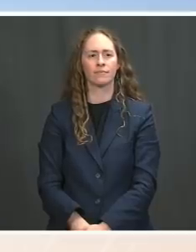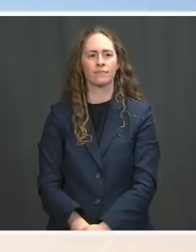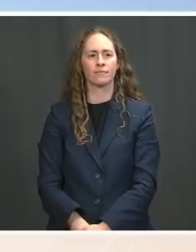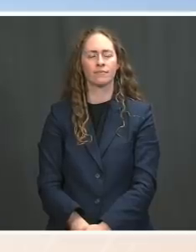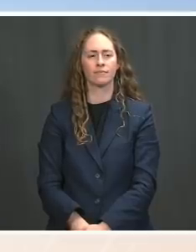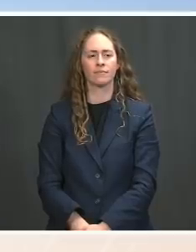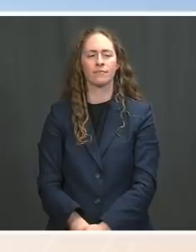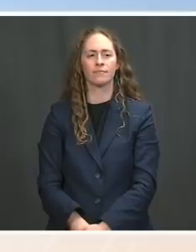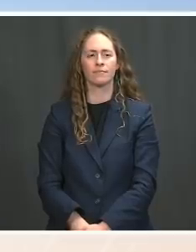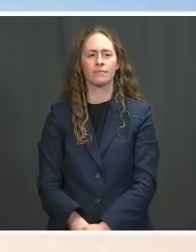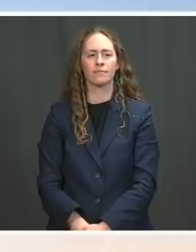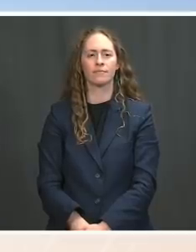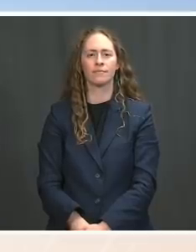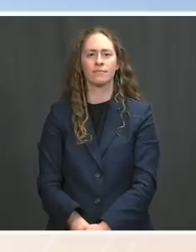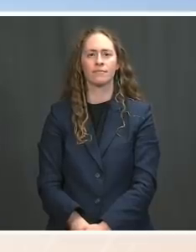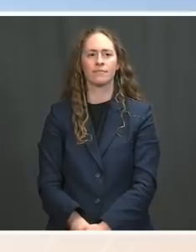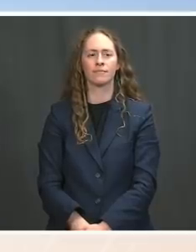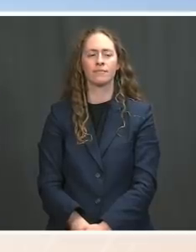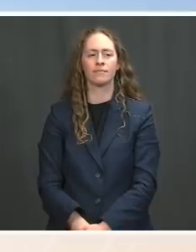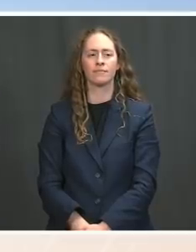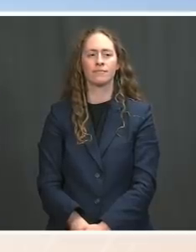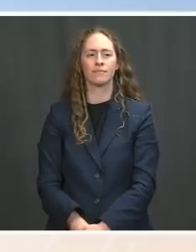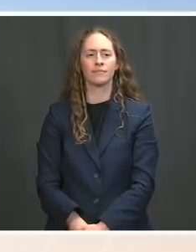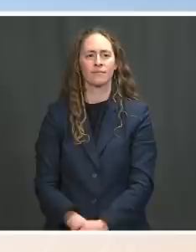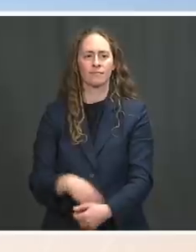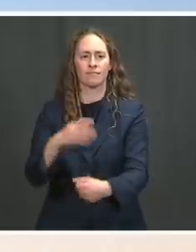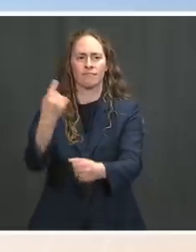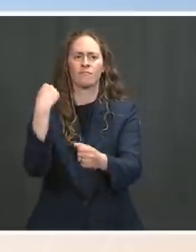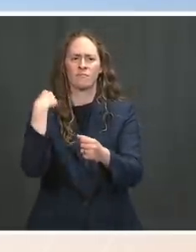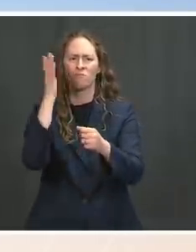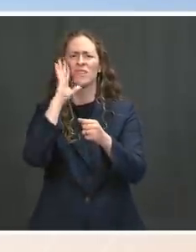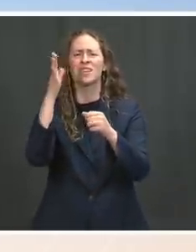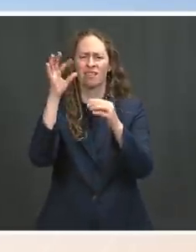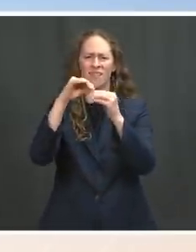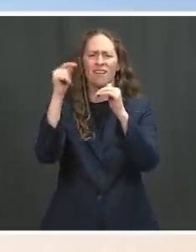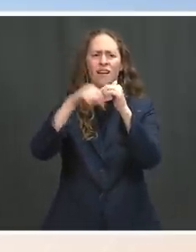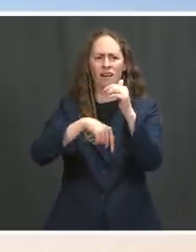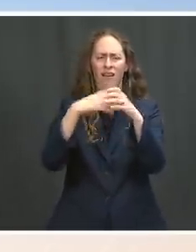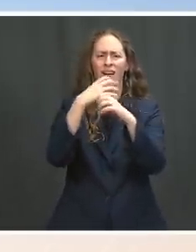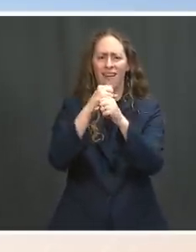an actual readout of the meeting. So, I have not -- I don't have any update on the meeting.